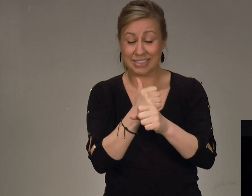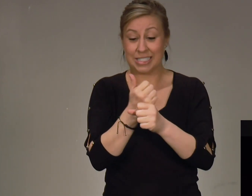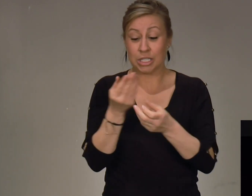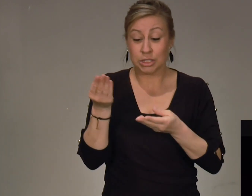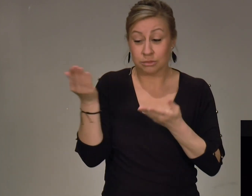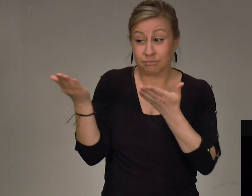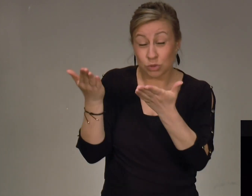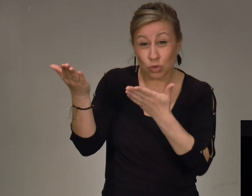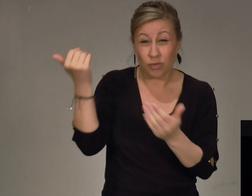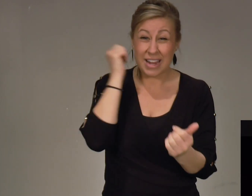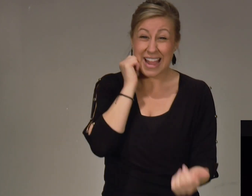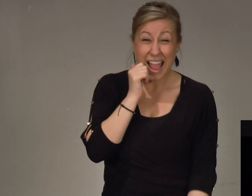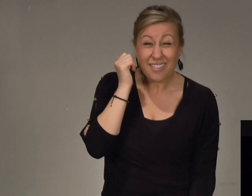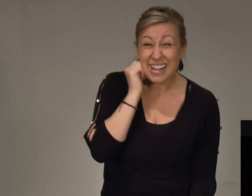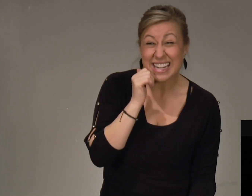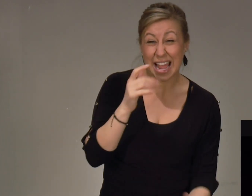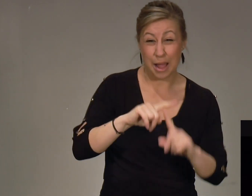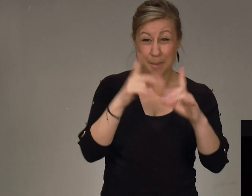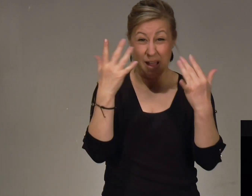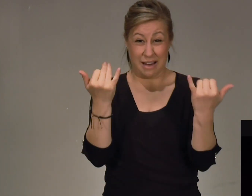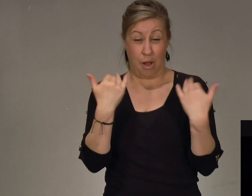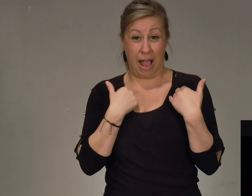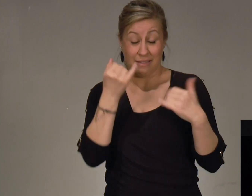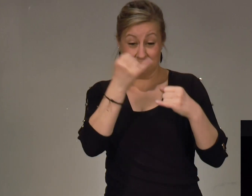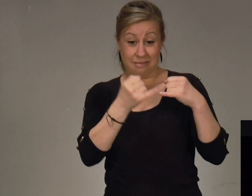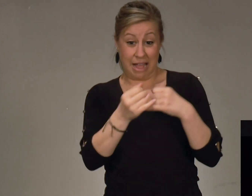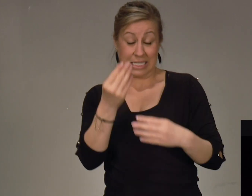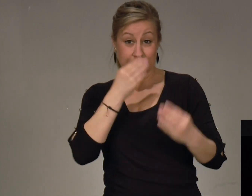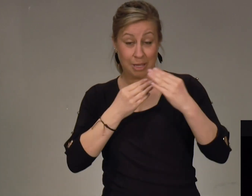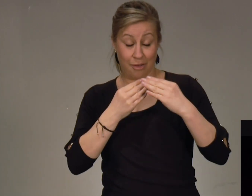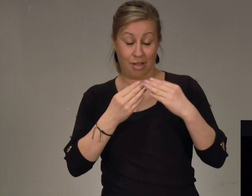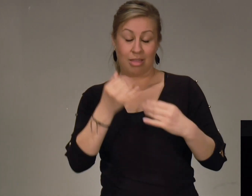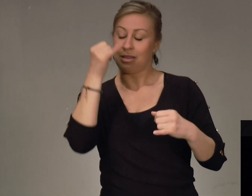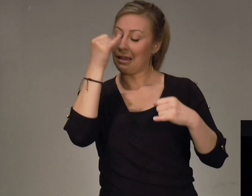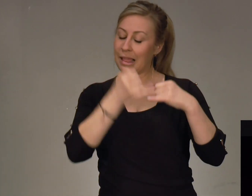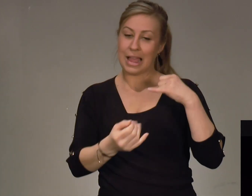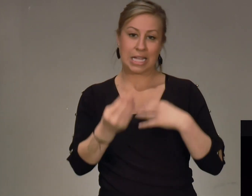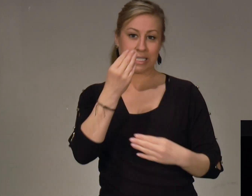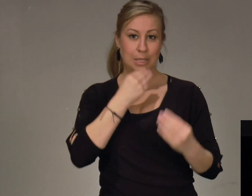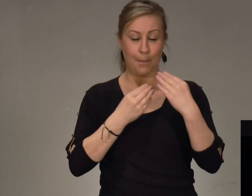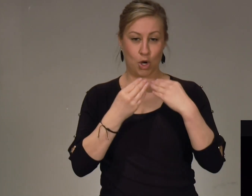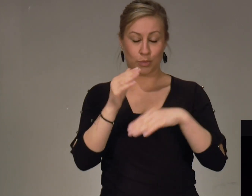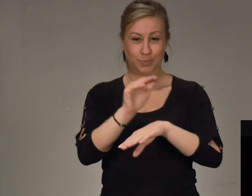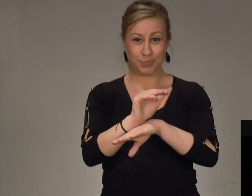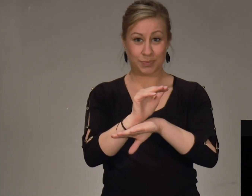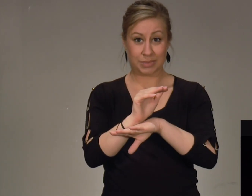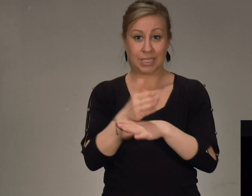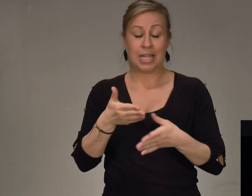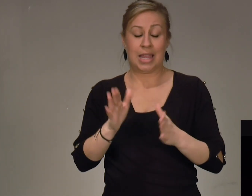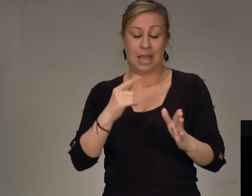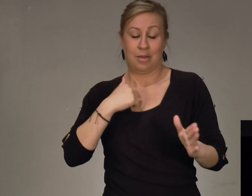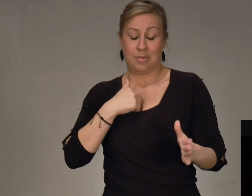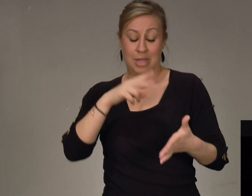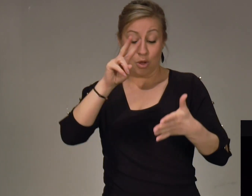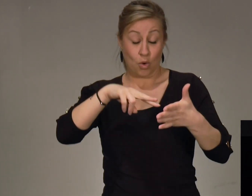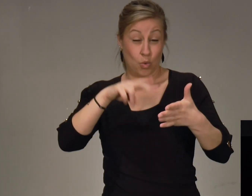is their last meal--the Last Supper. Let me read, as we partake and remember.